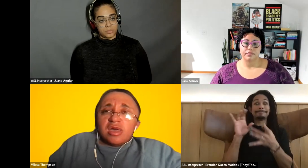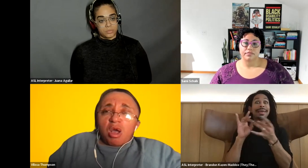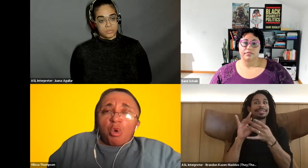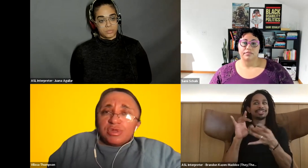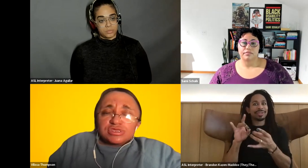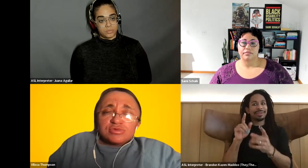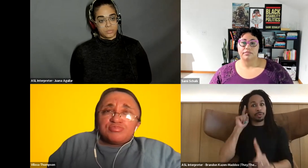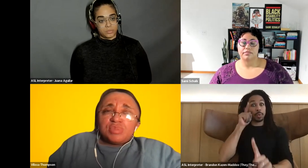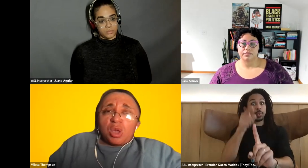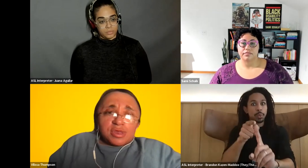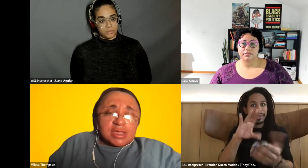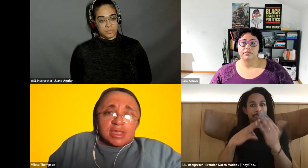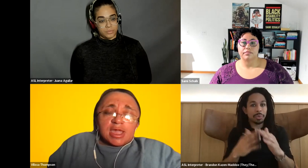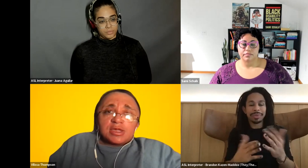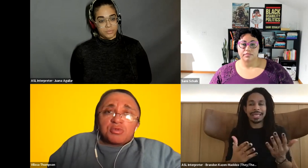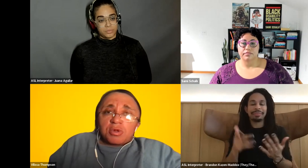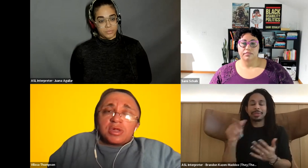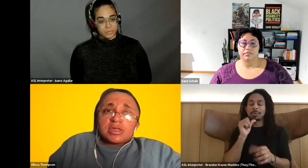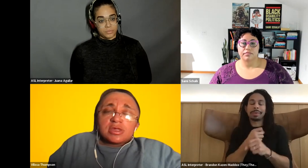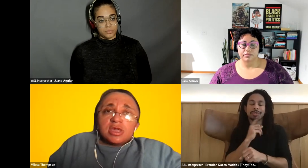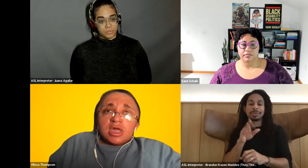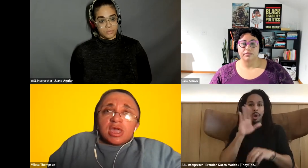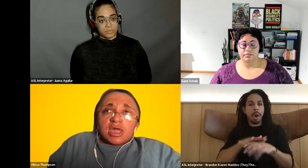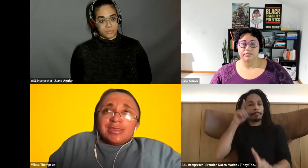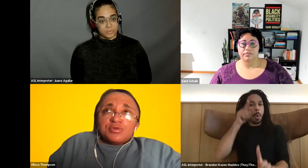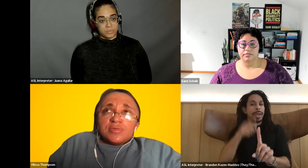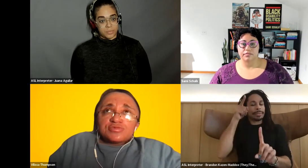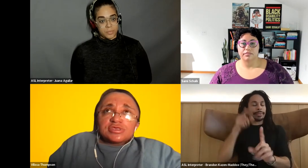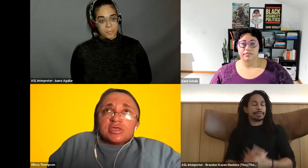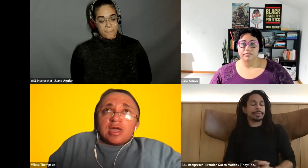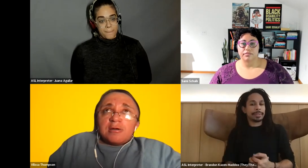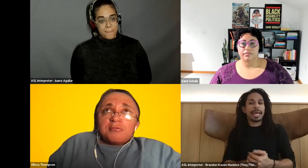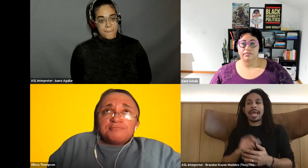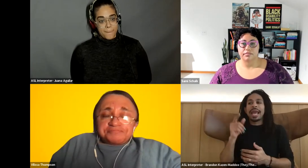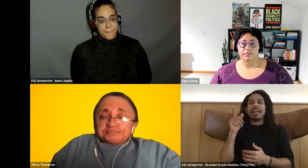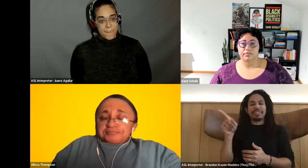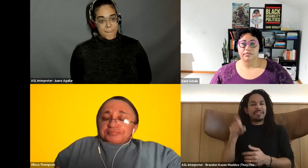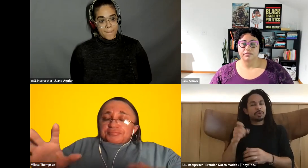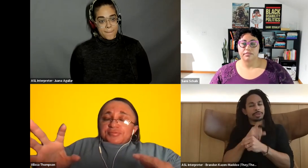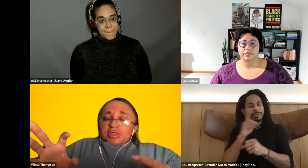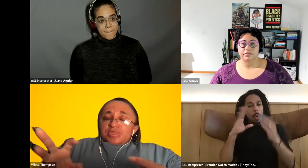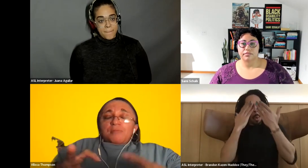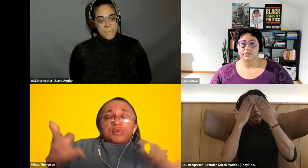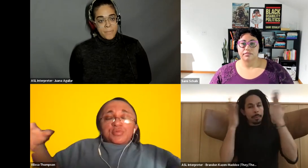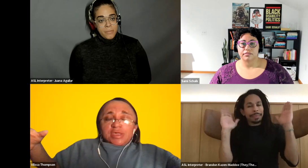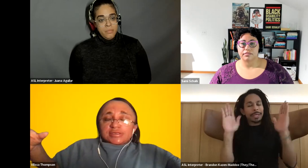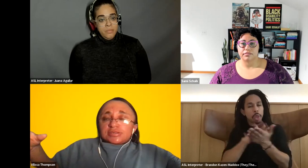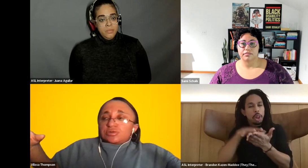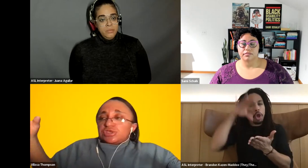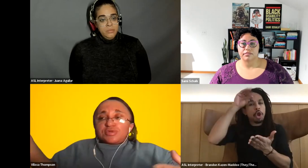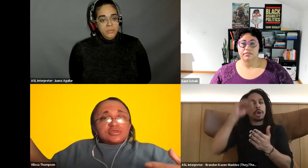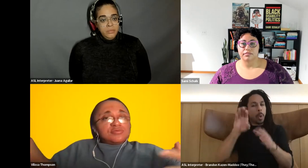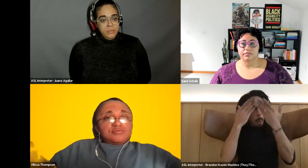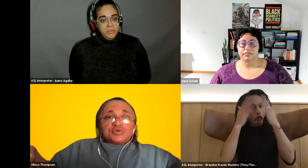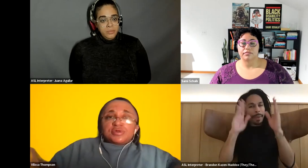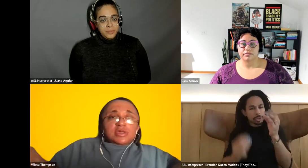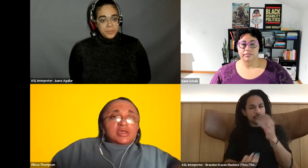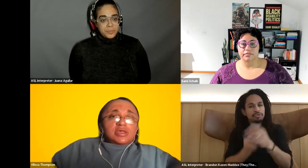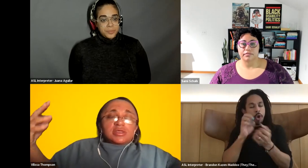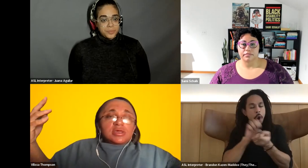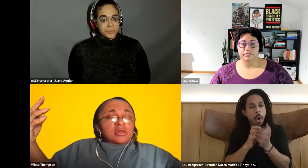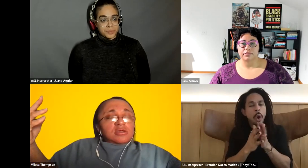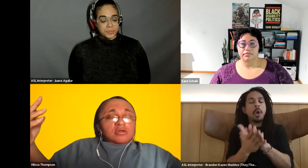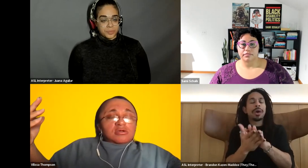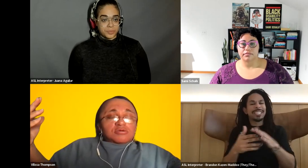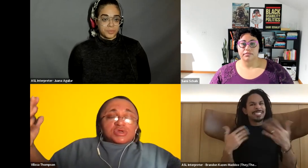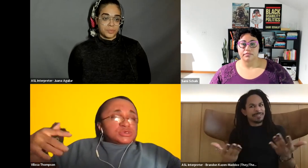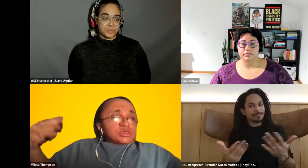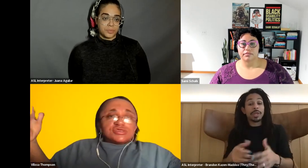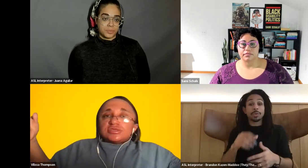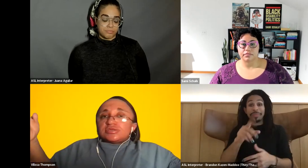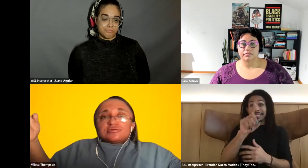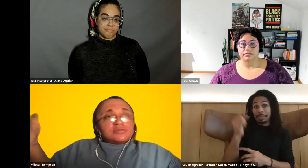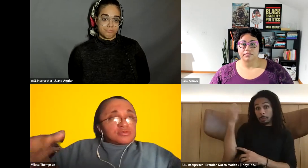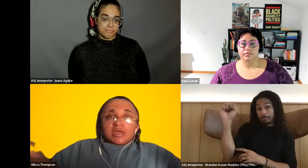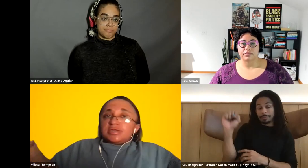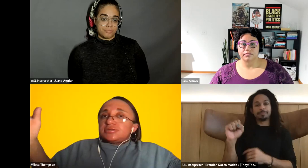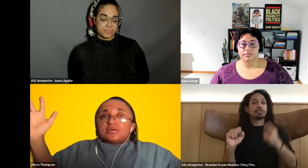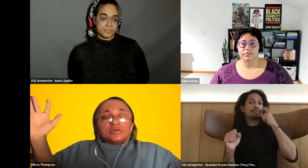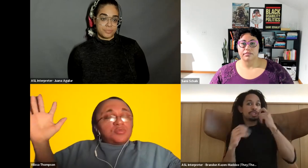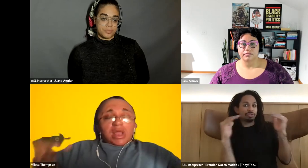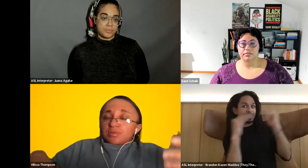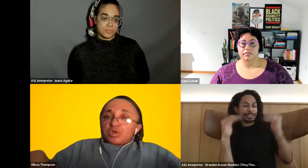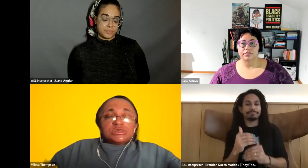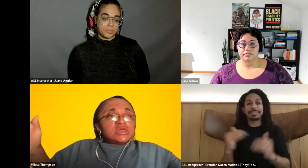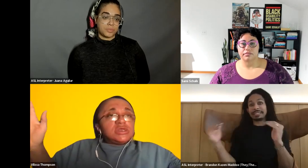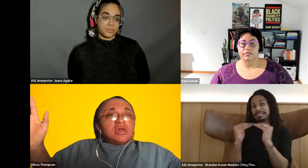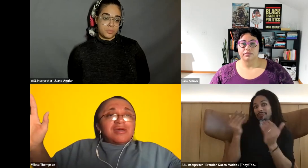Vilissa Thompson: are open to learning and growing. And it really makes me see how the movements in the disability movement and racial justice, civil rights, you know Black liberation.